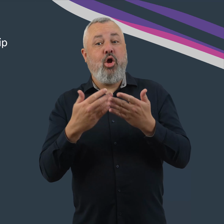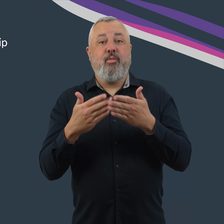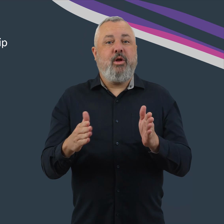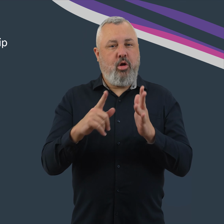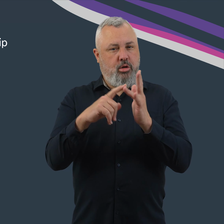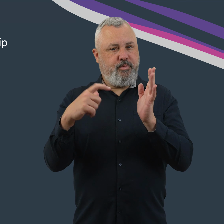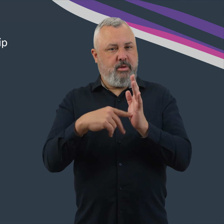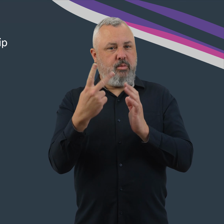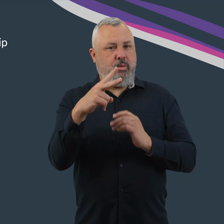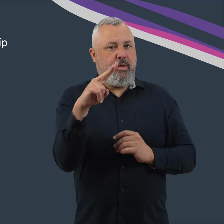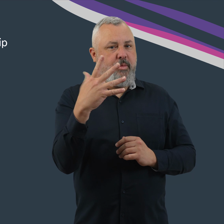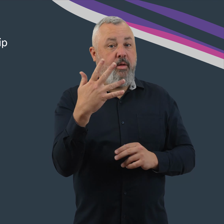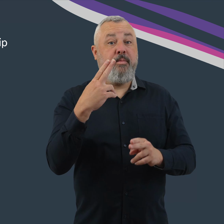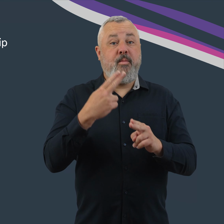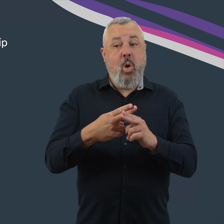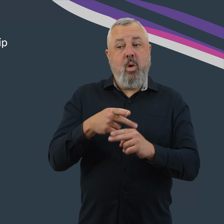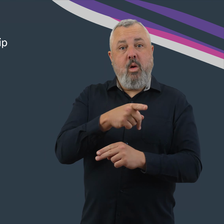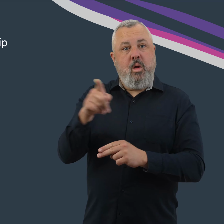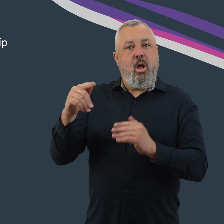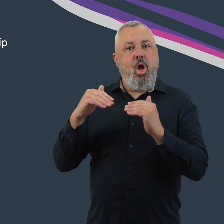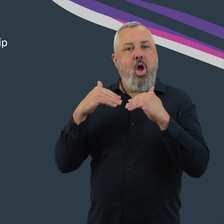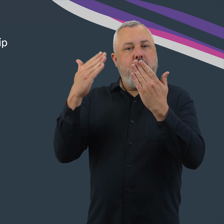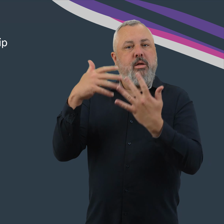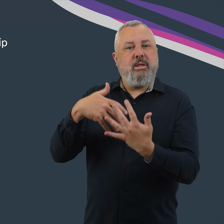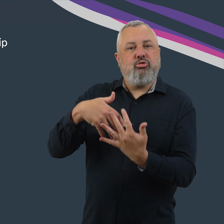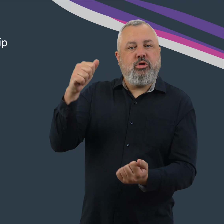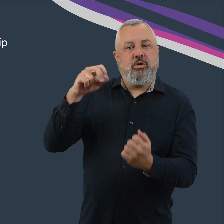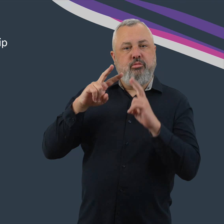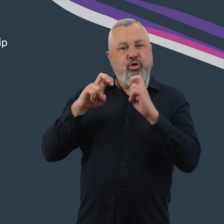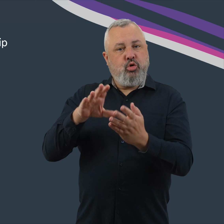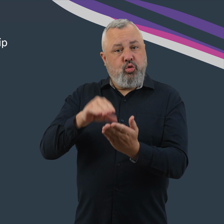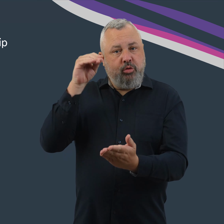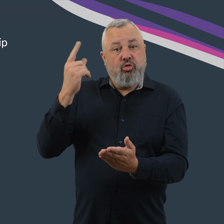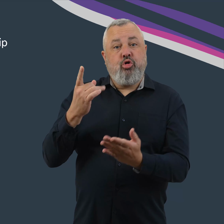opening in October 2025 is inviting Higher Degree Research Students who